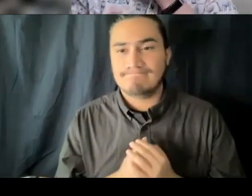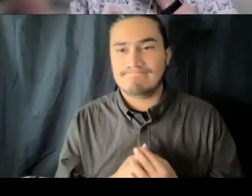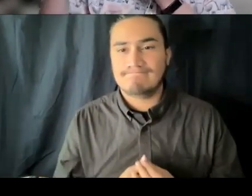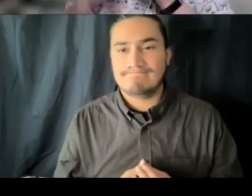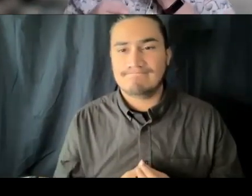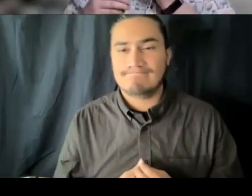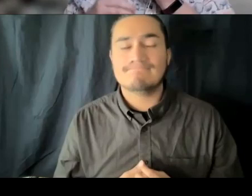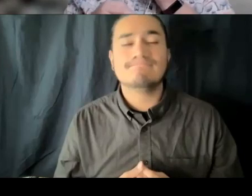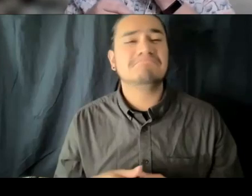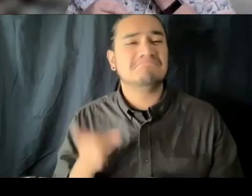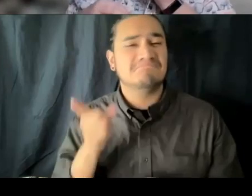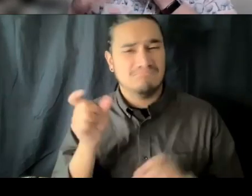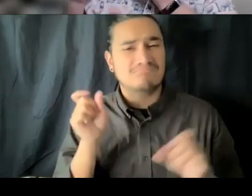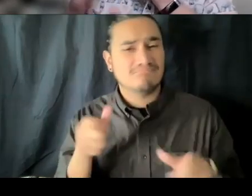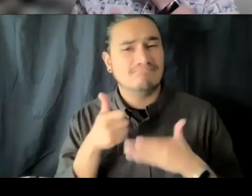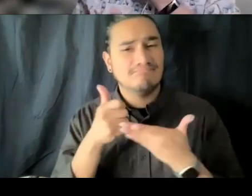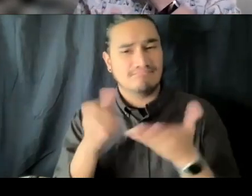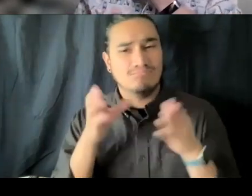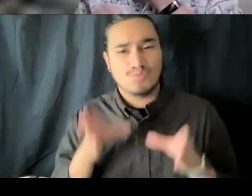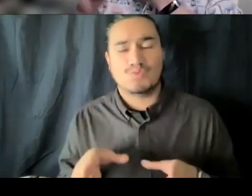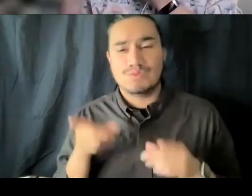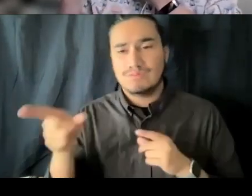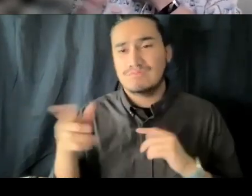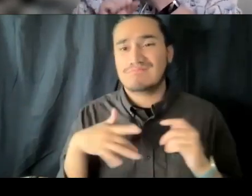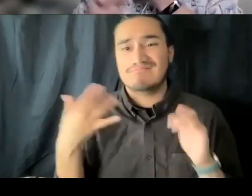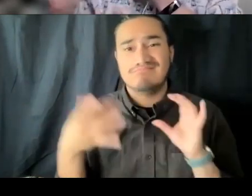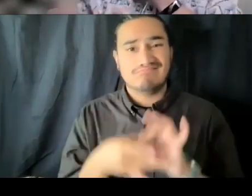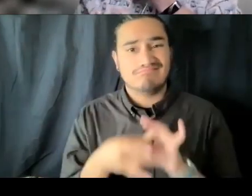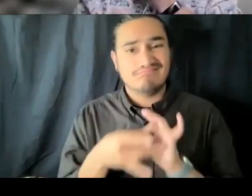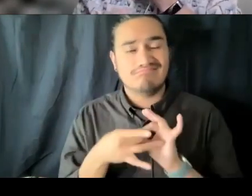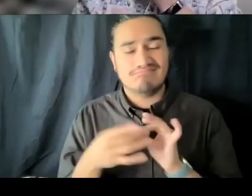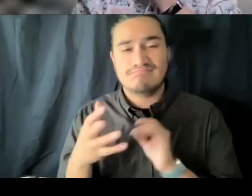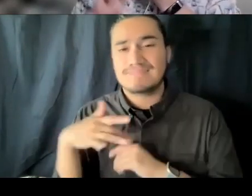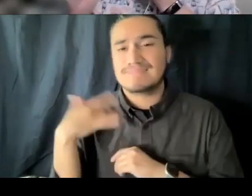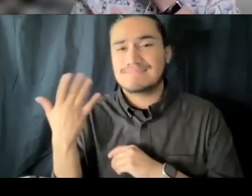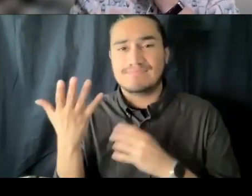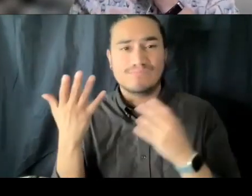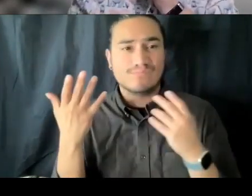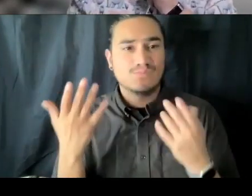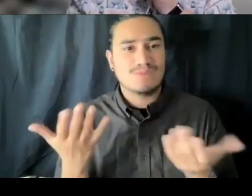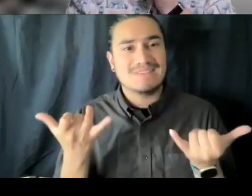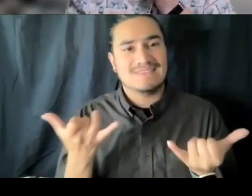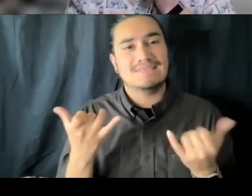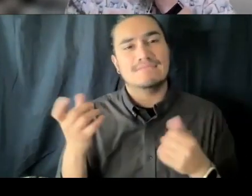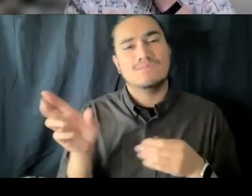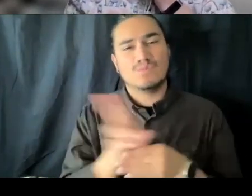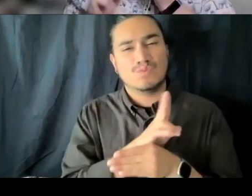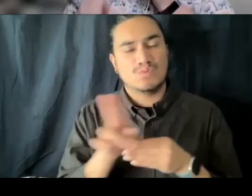And you can help the person to be connected and to be present. Use affirming statements.